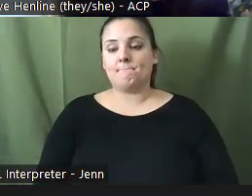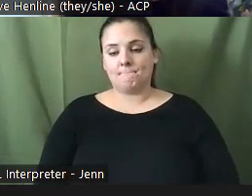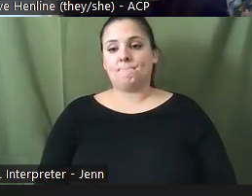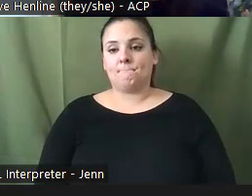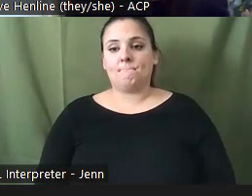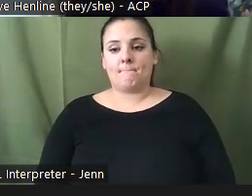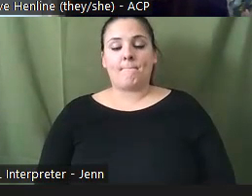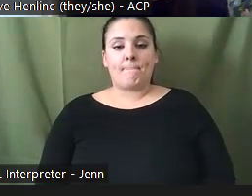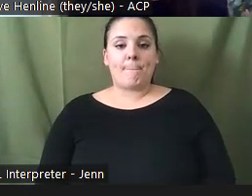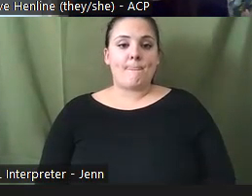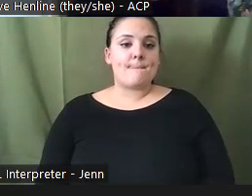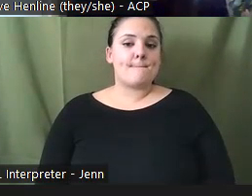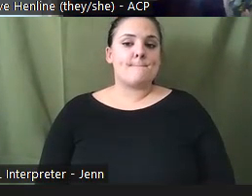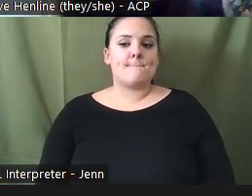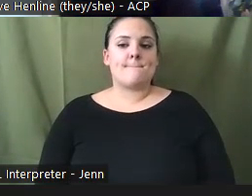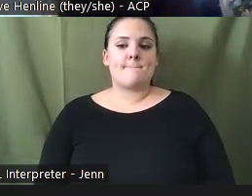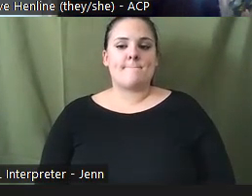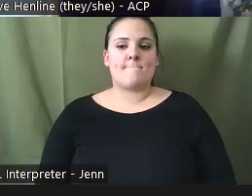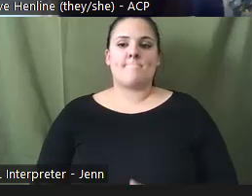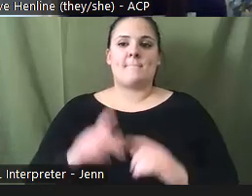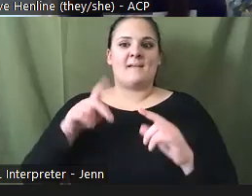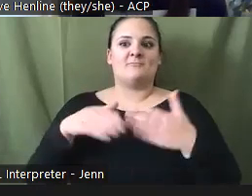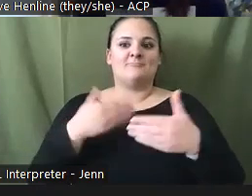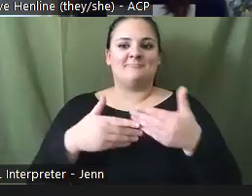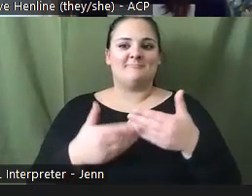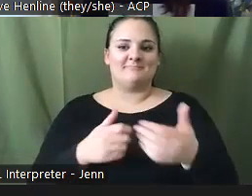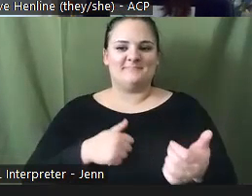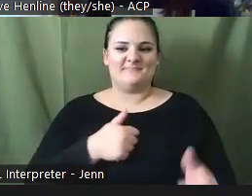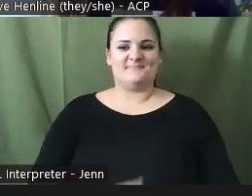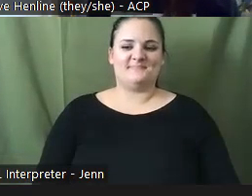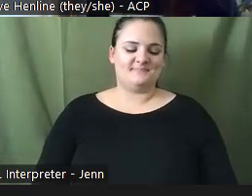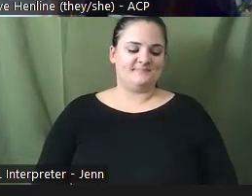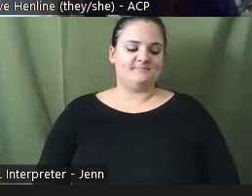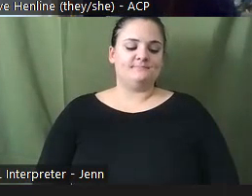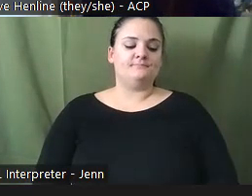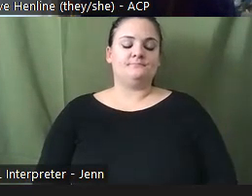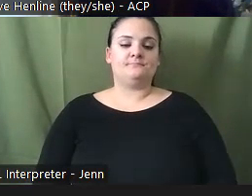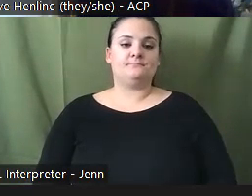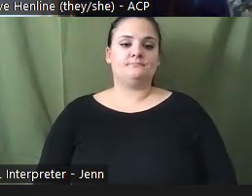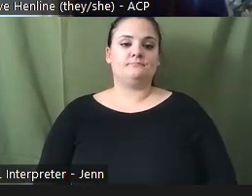I just want to make sure we're moving along here. Things that are confidential for a